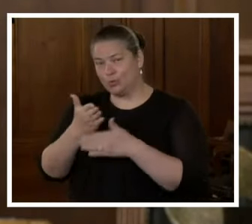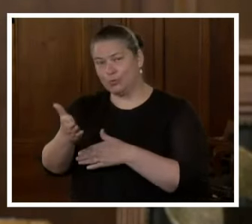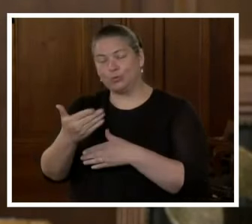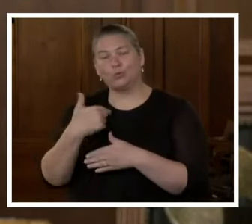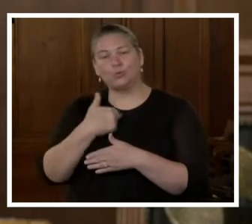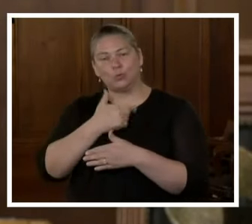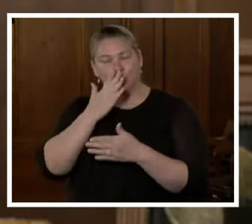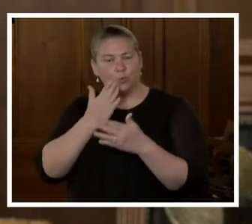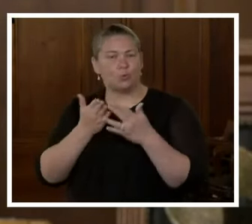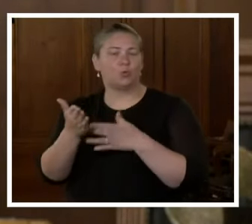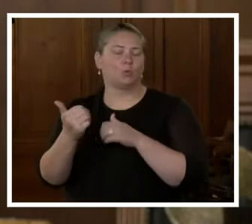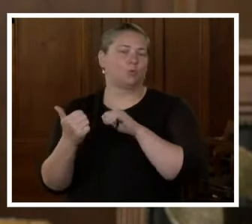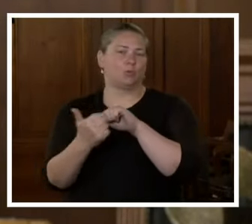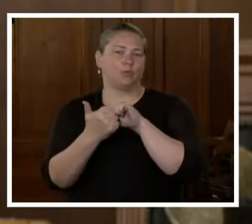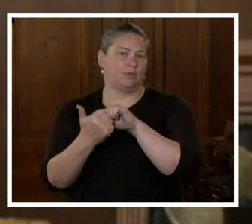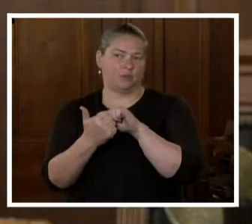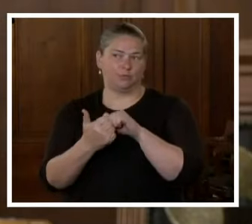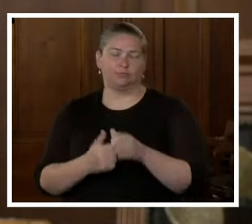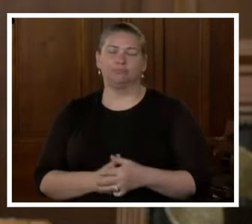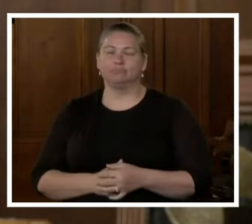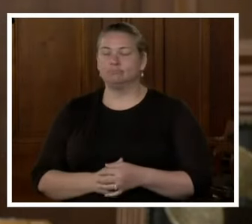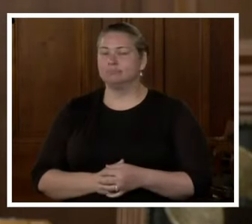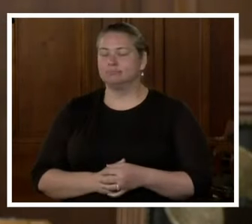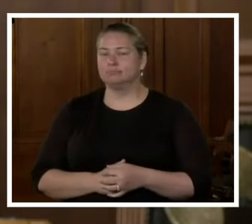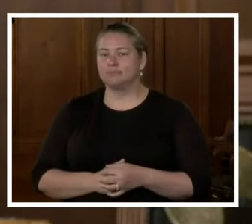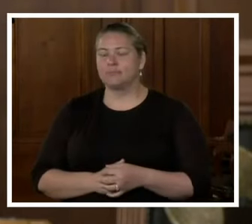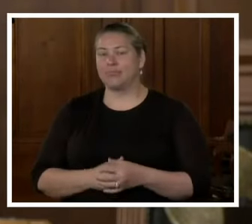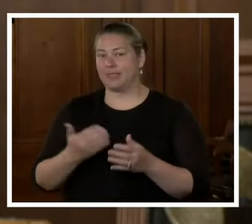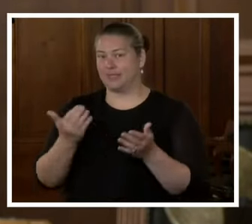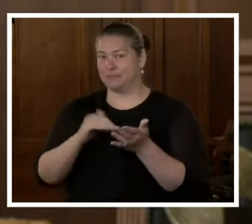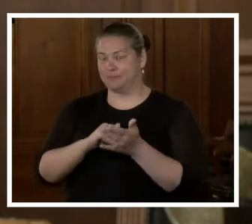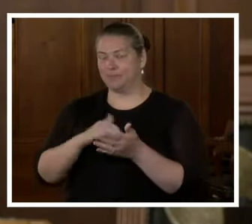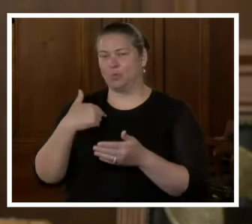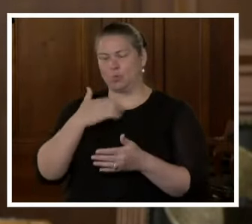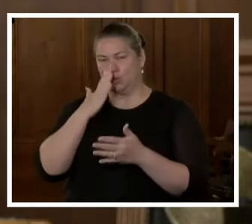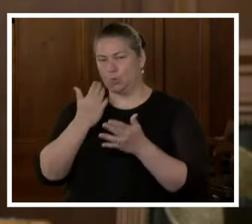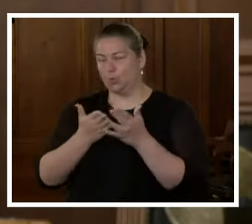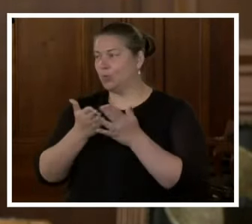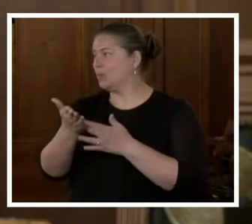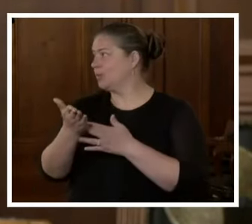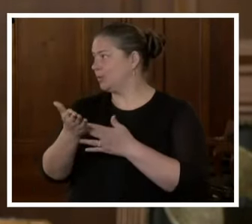TO DEFEAT A ONE IN EVERY 100-YEAR WORLDWIDE HEALTH